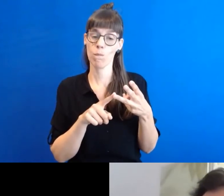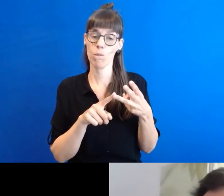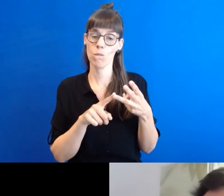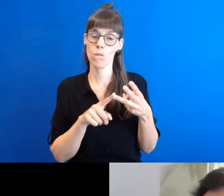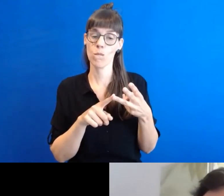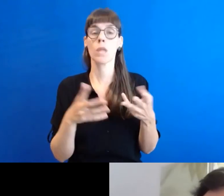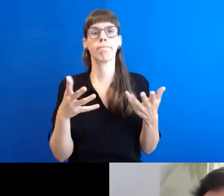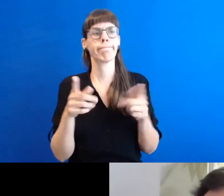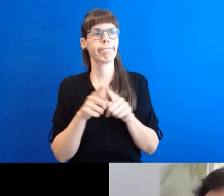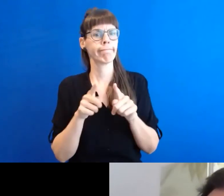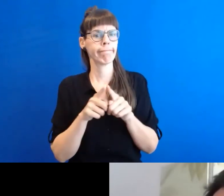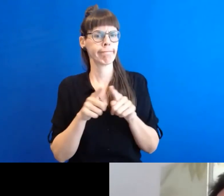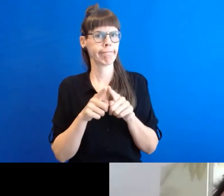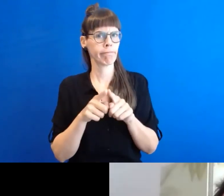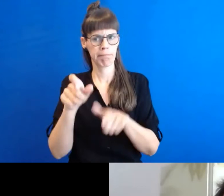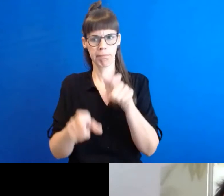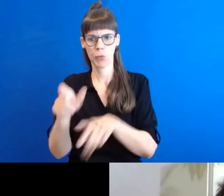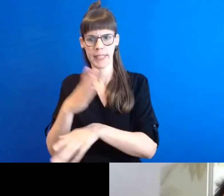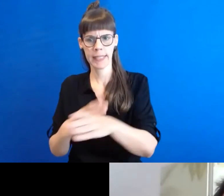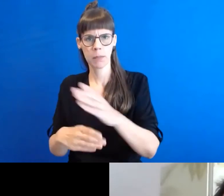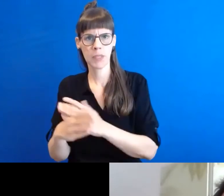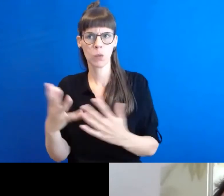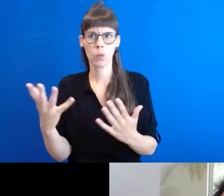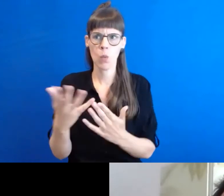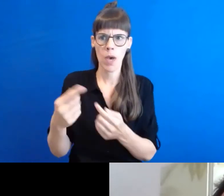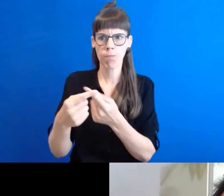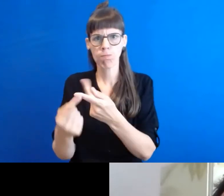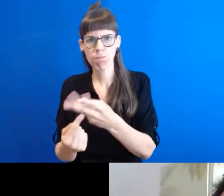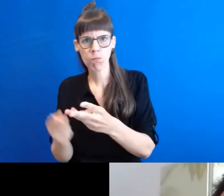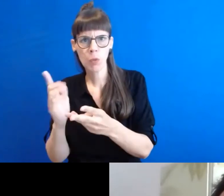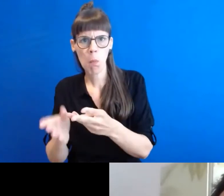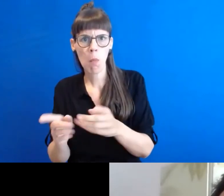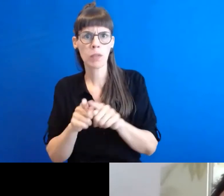The second -- the third point is that the cap that was